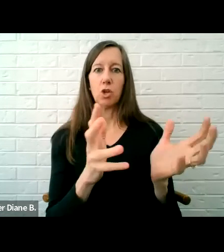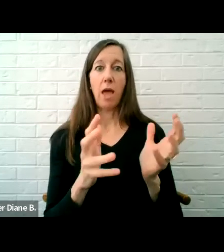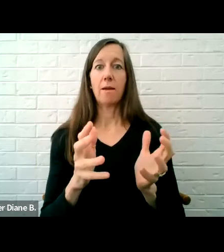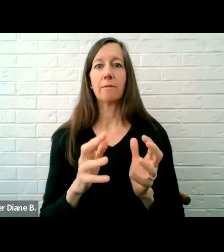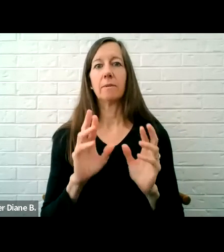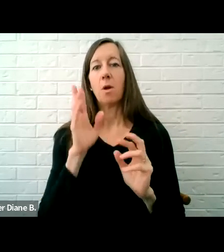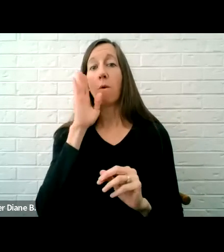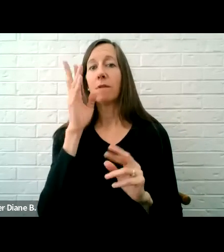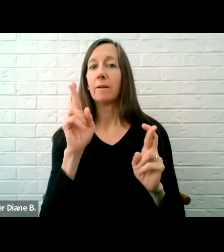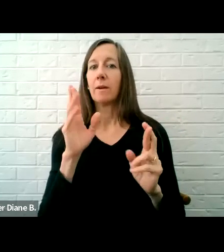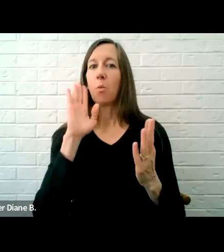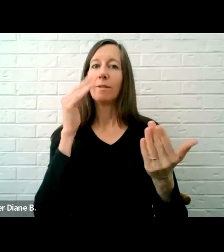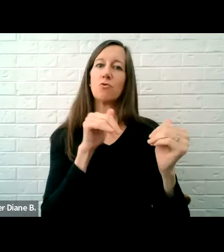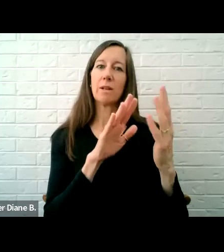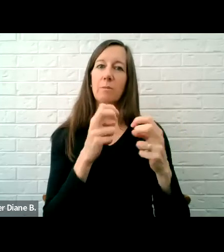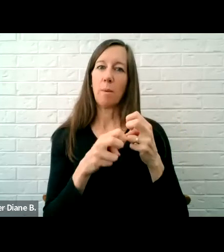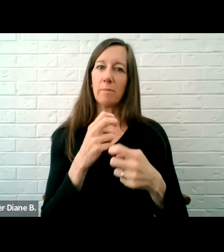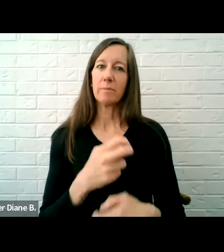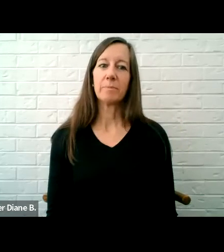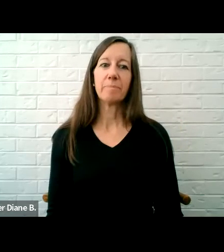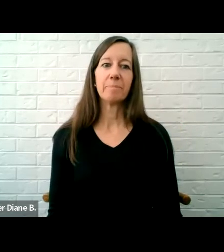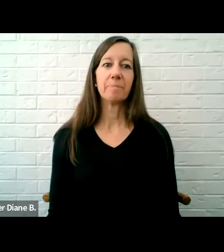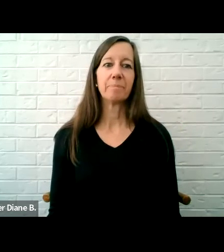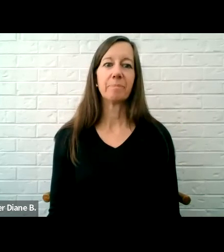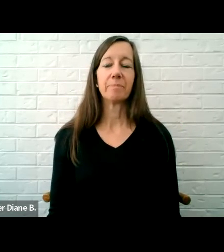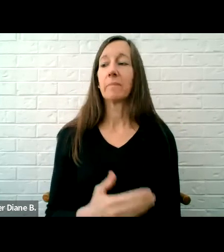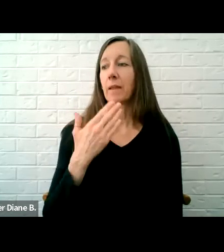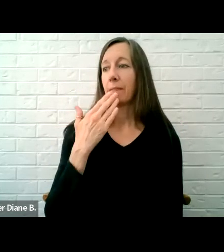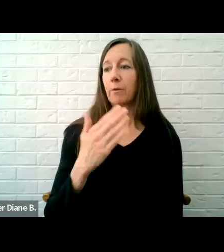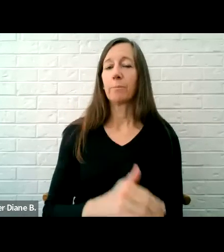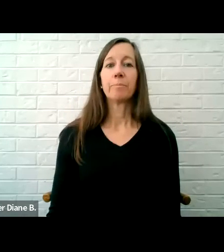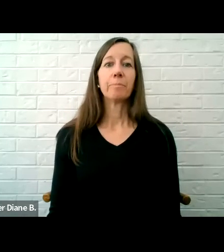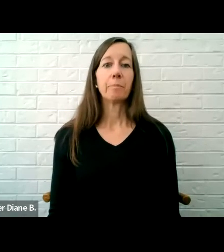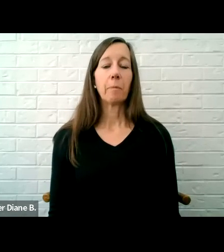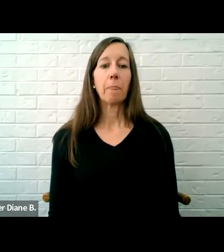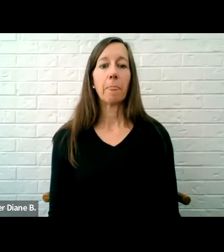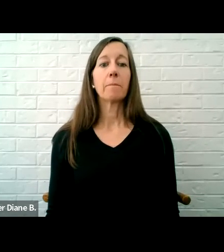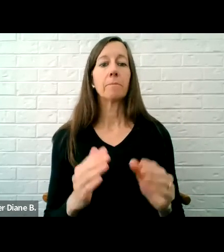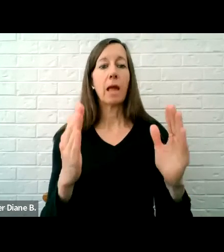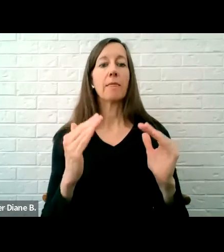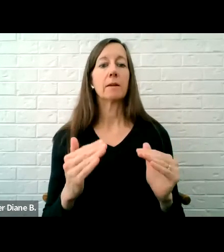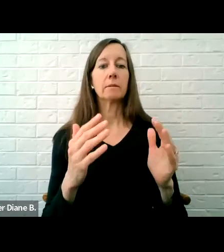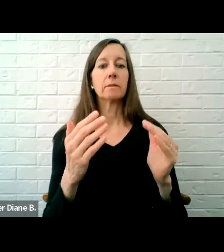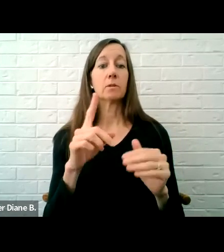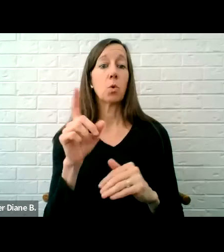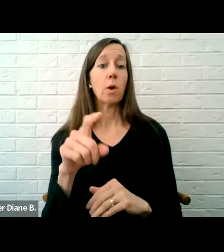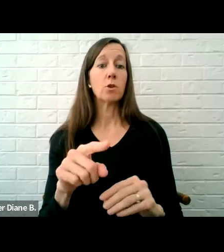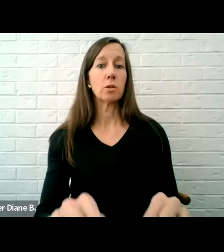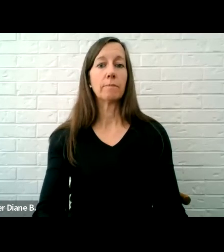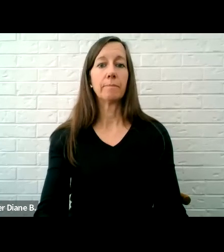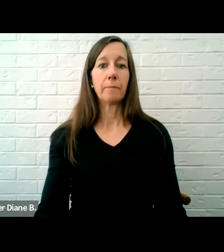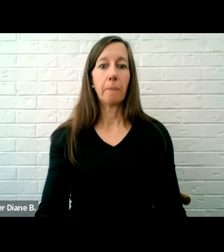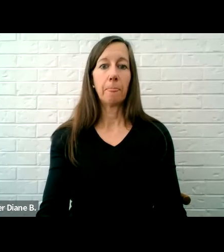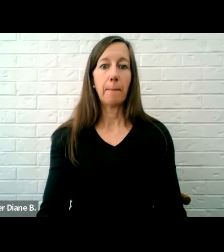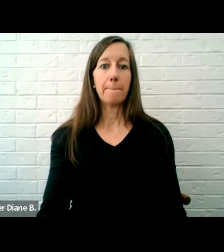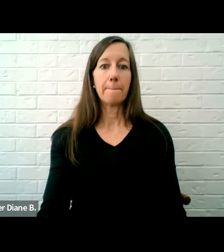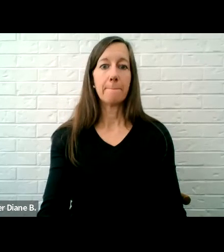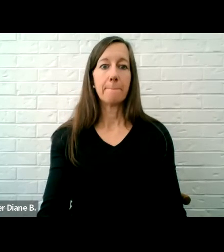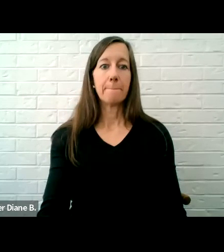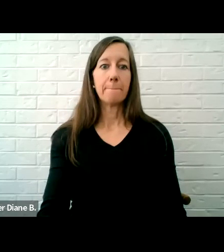Thanks. I think the next question is to you, Sherry, about getting the figure of how many